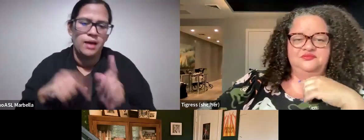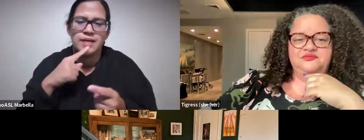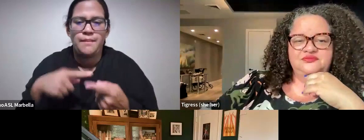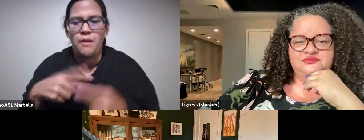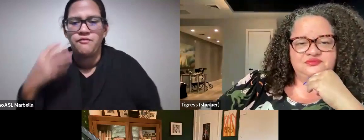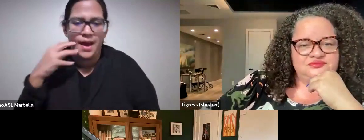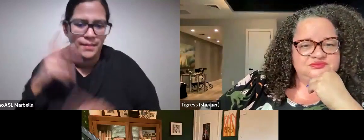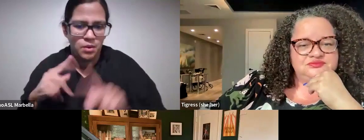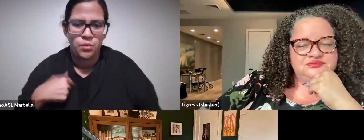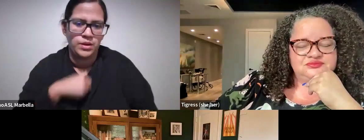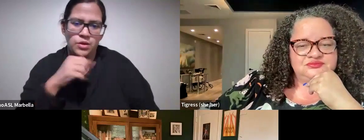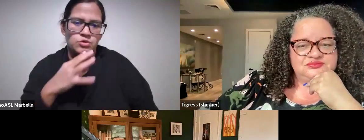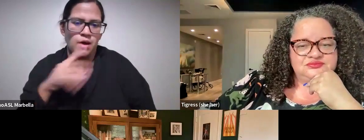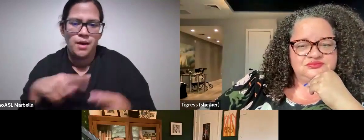We don't talk about access and accessibility.